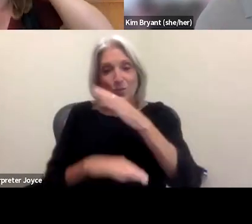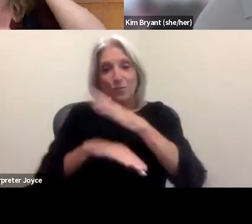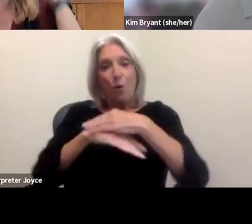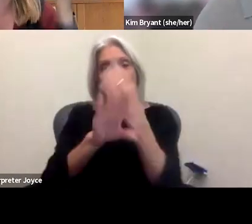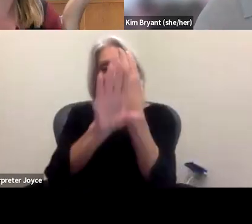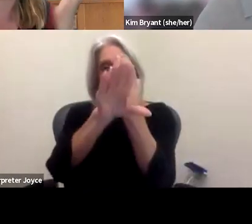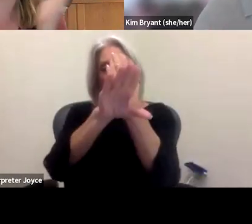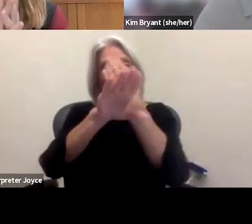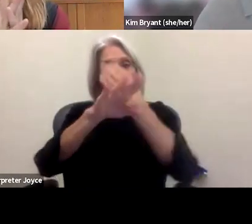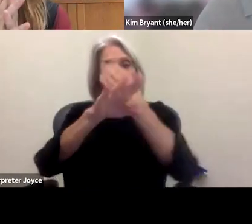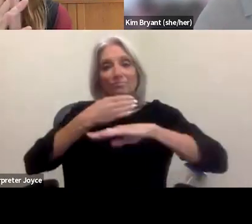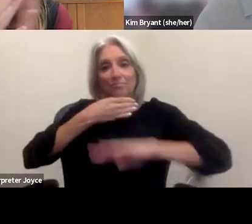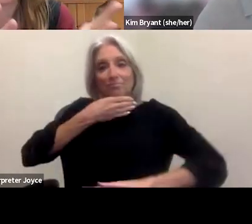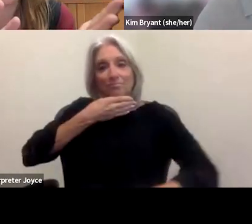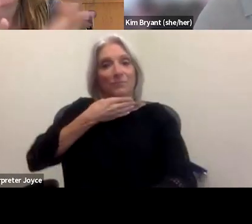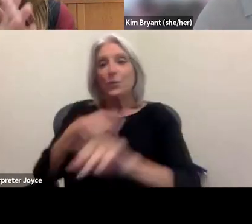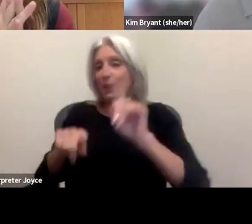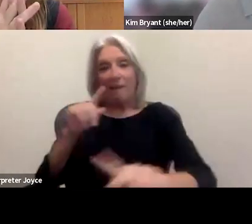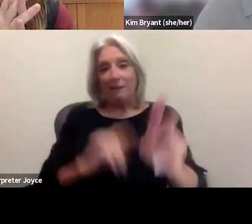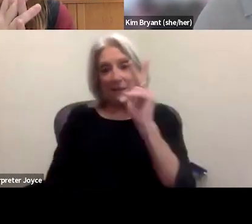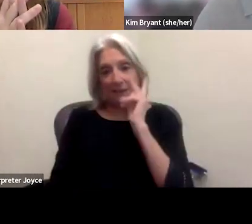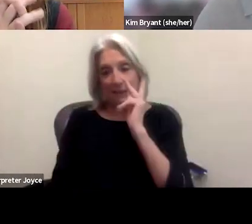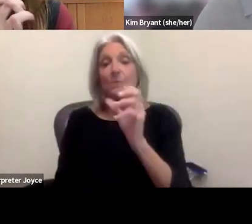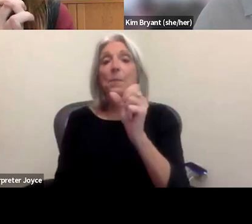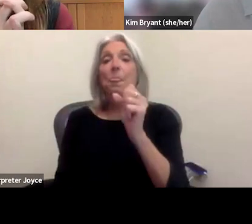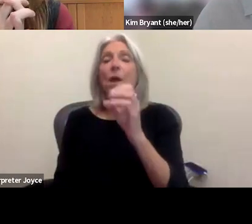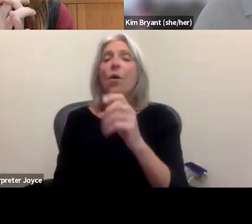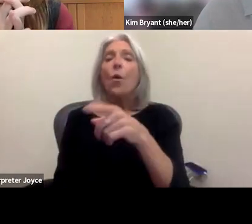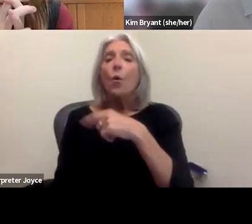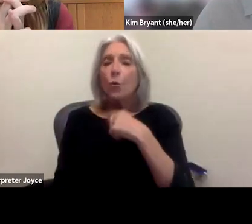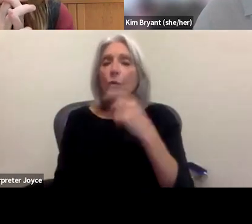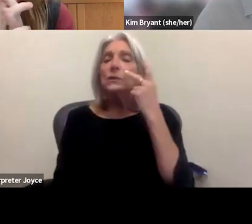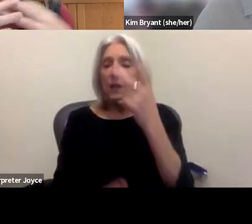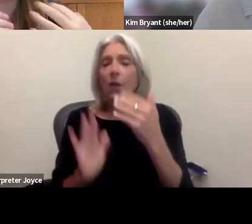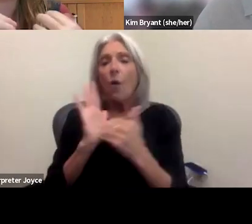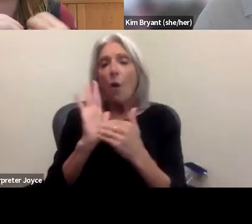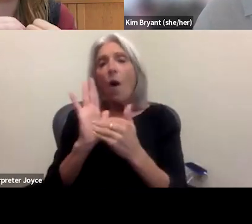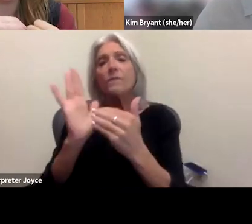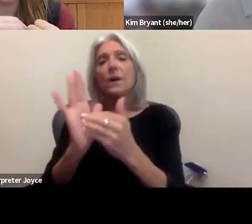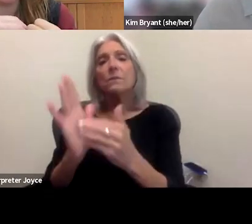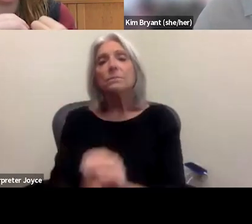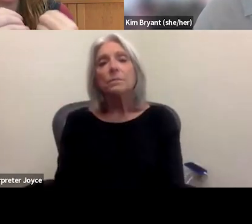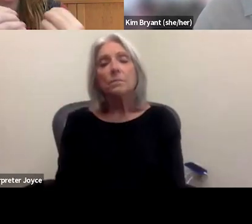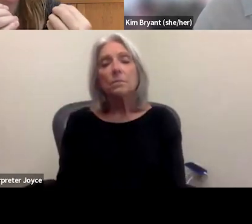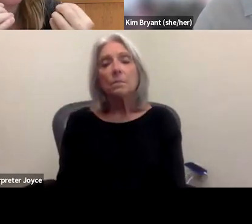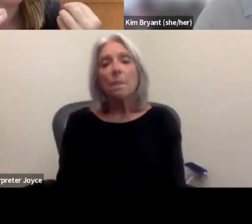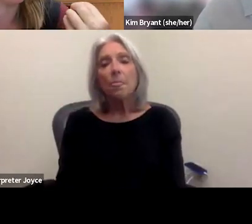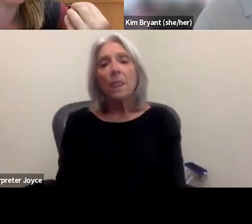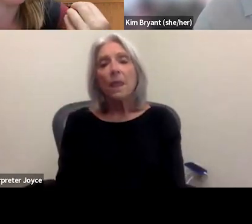But indeed, we see, often, in some of these spaces,